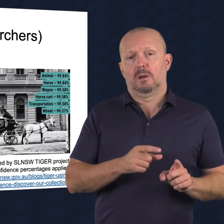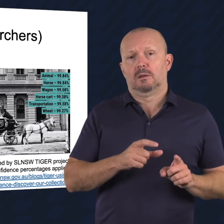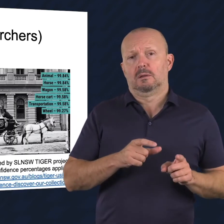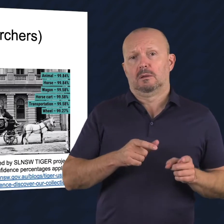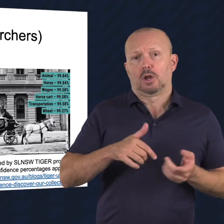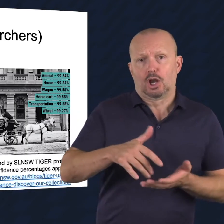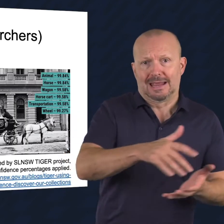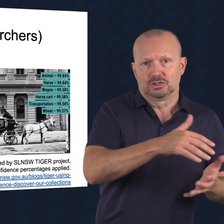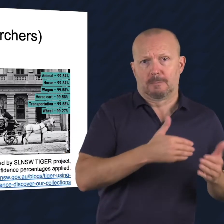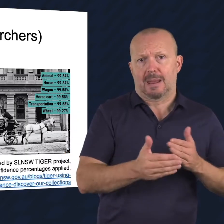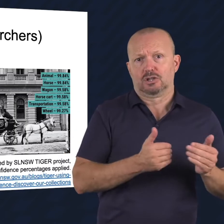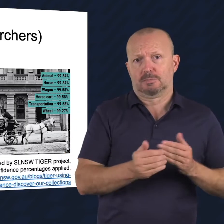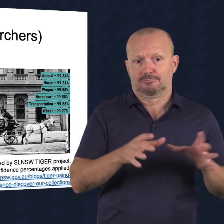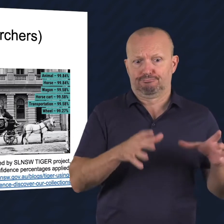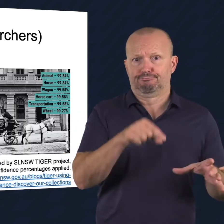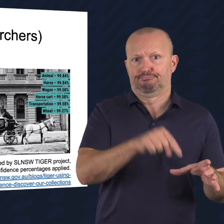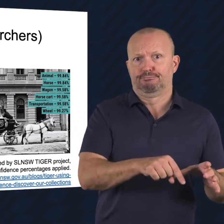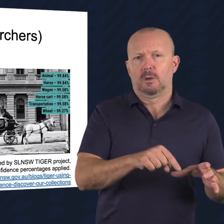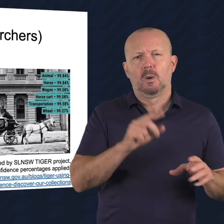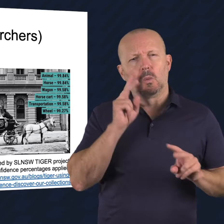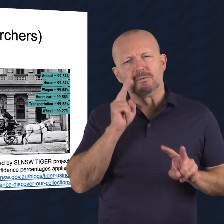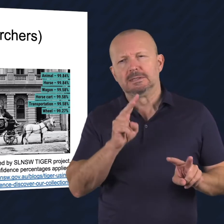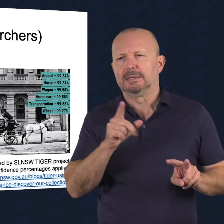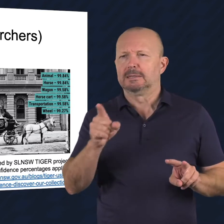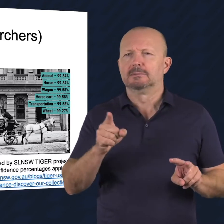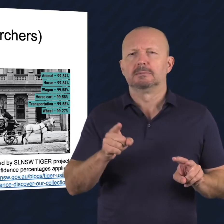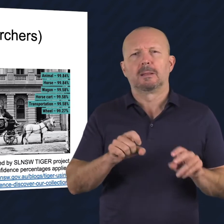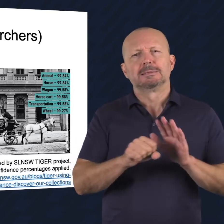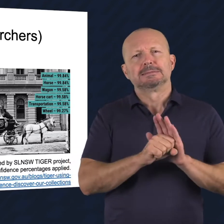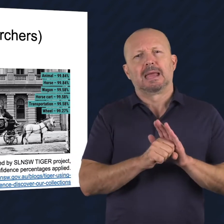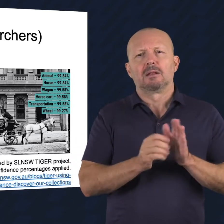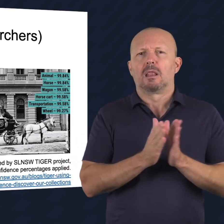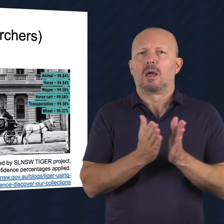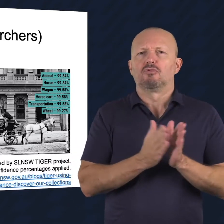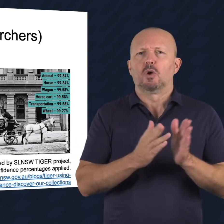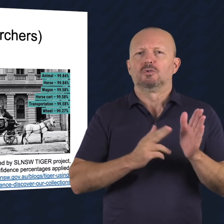On the digitisation, data curation and collection management front, we've seen things like the State Library of New